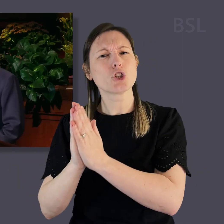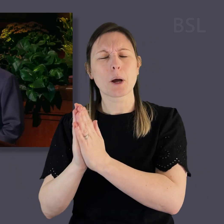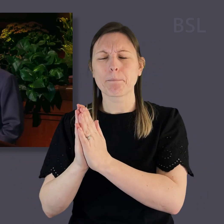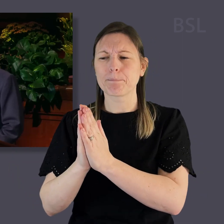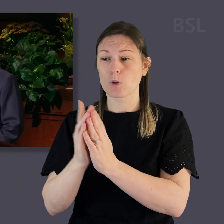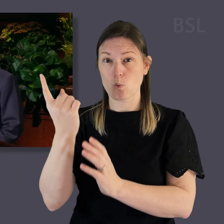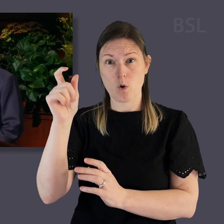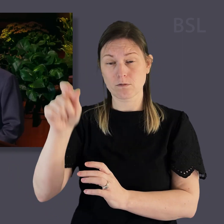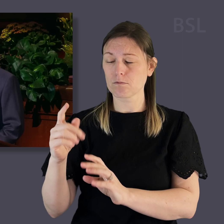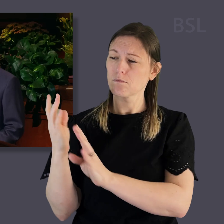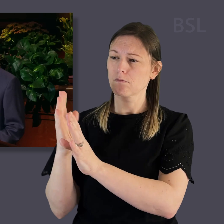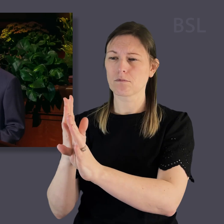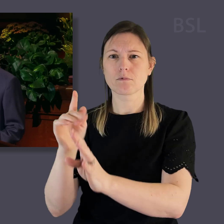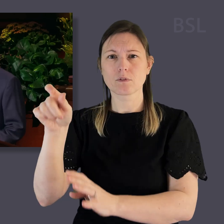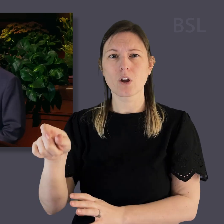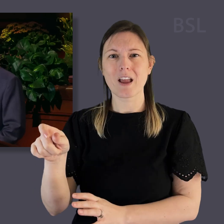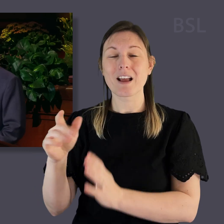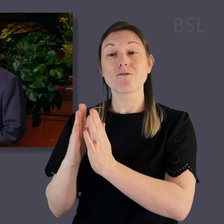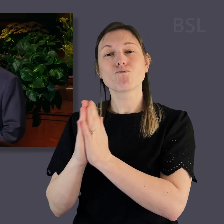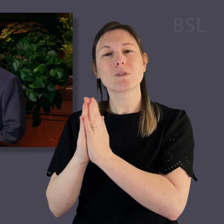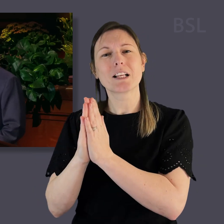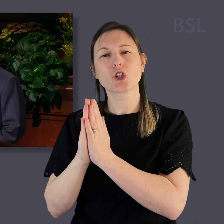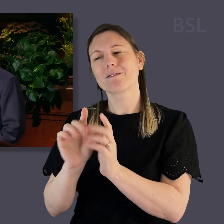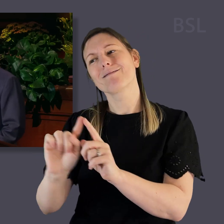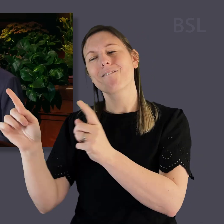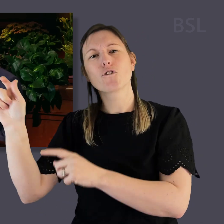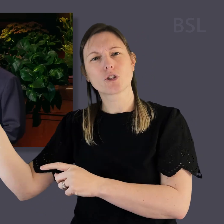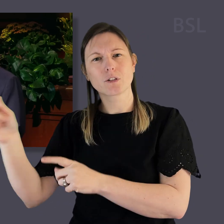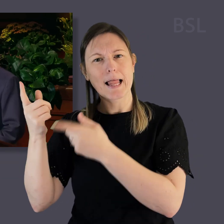One such tour included a thoughtful leader from another religion.